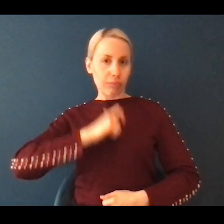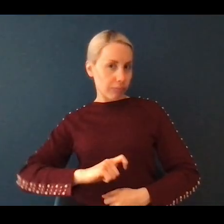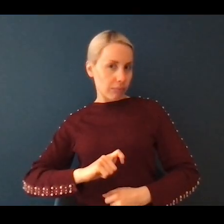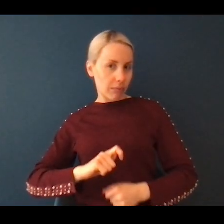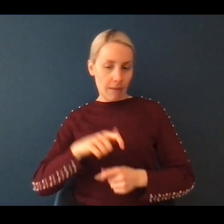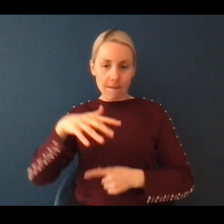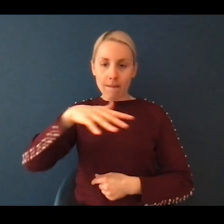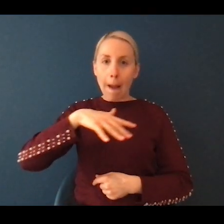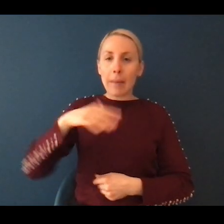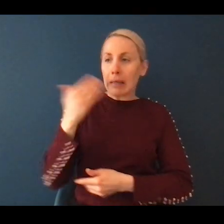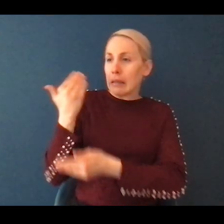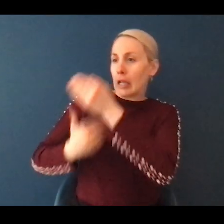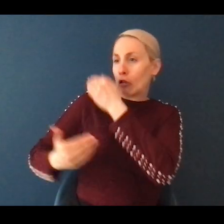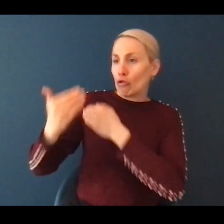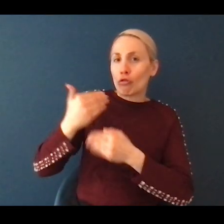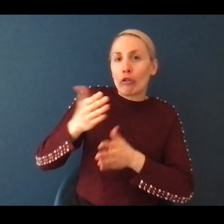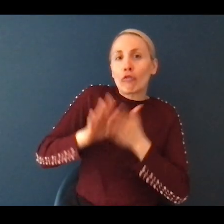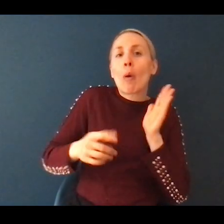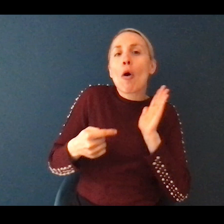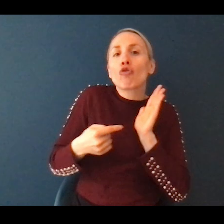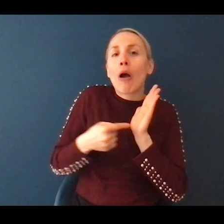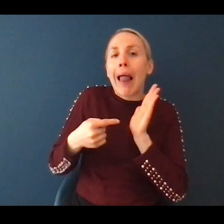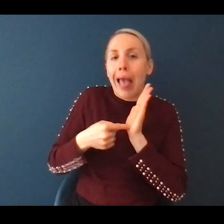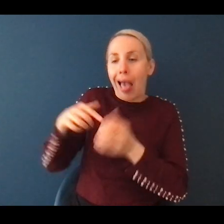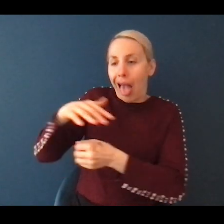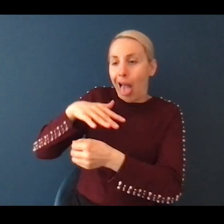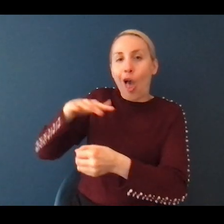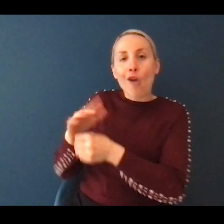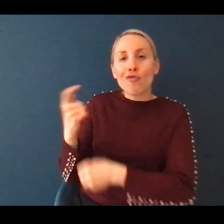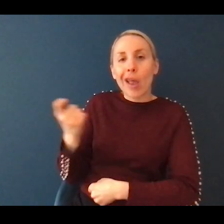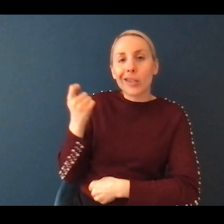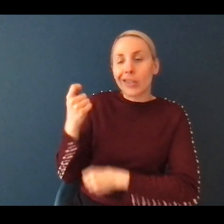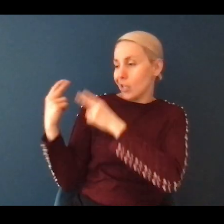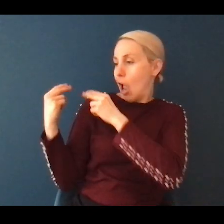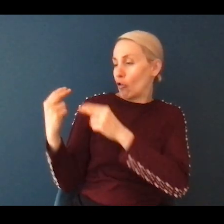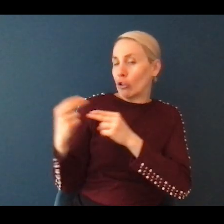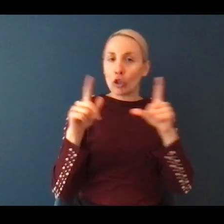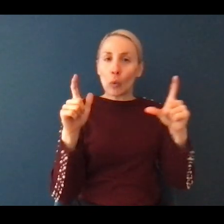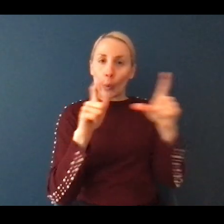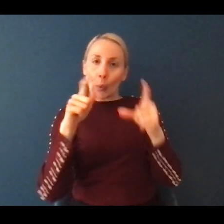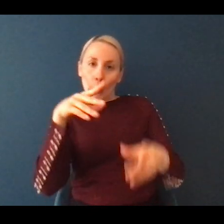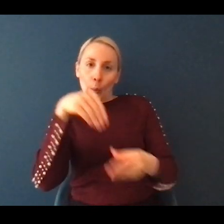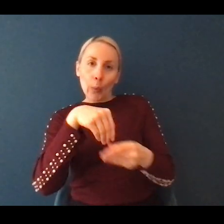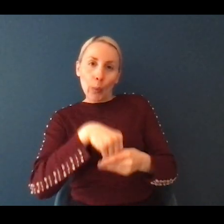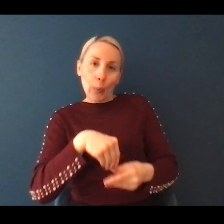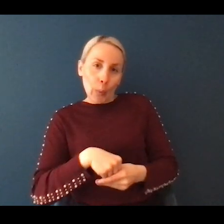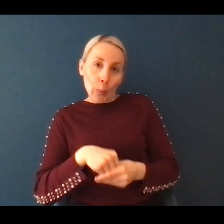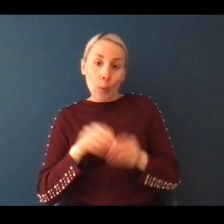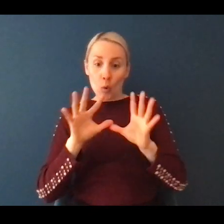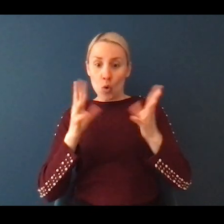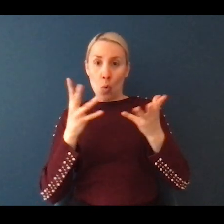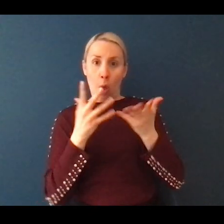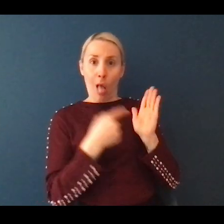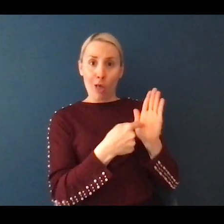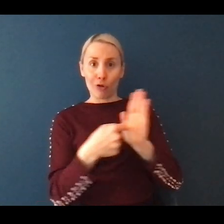heritage and has been exhibited nationally and internationally and she is the 2020 recipient